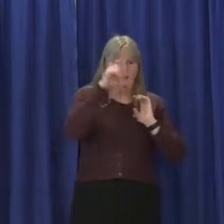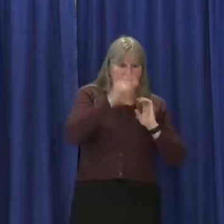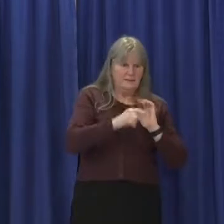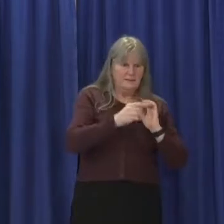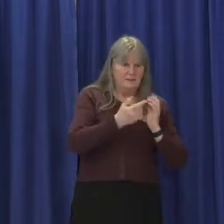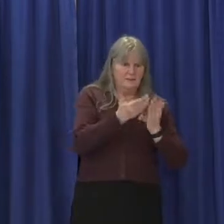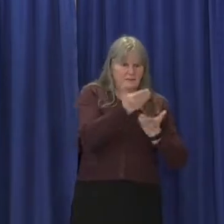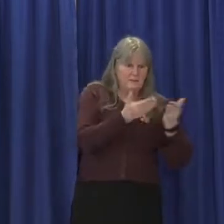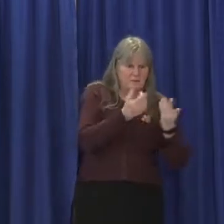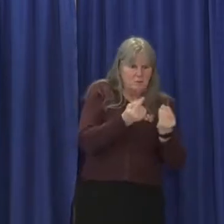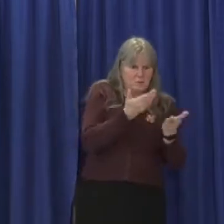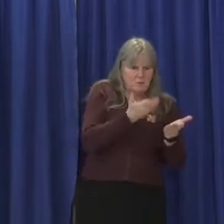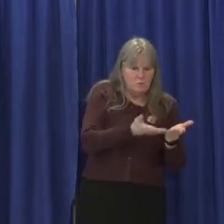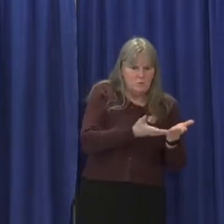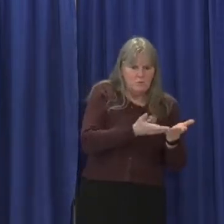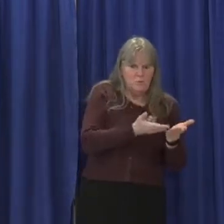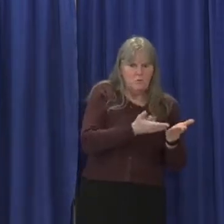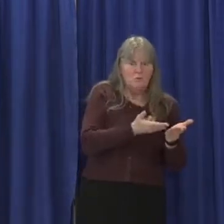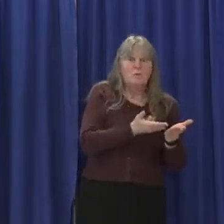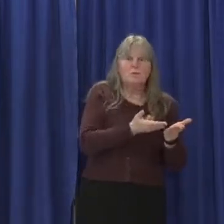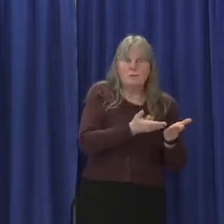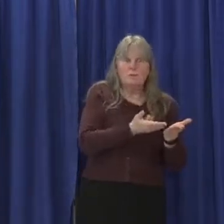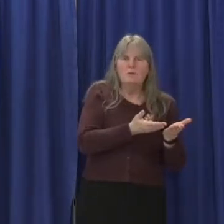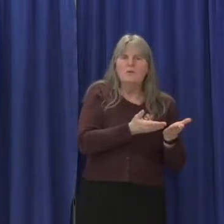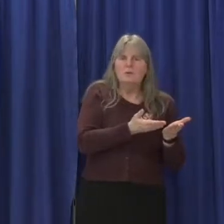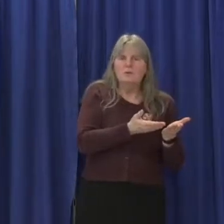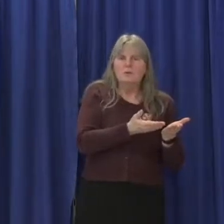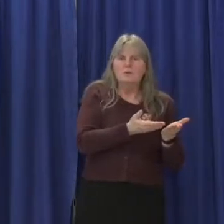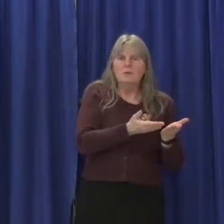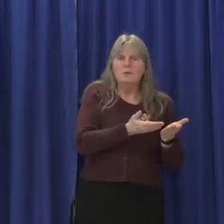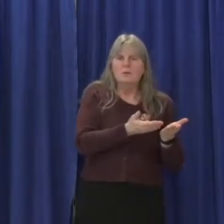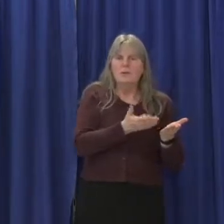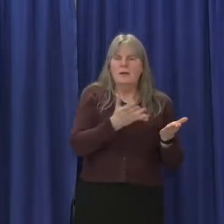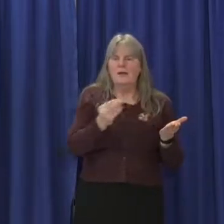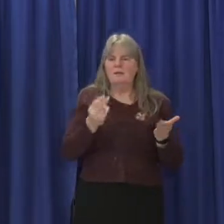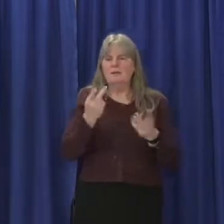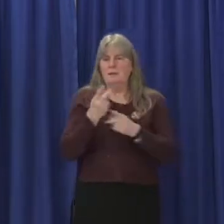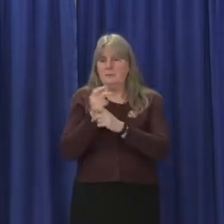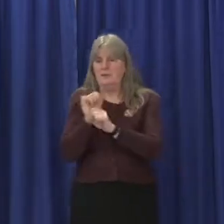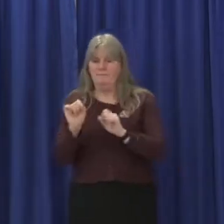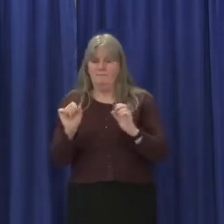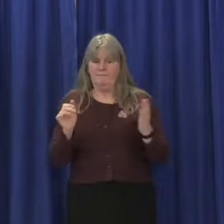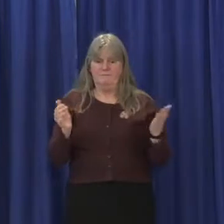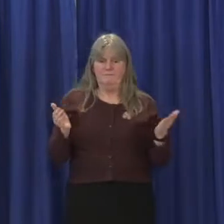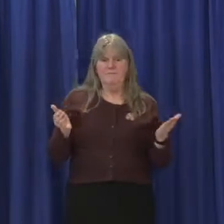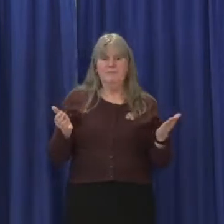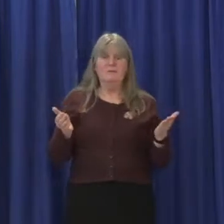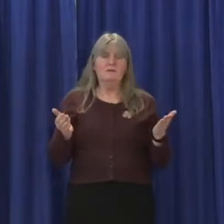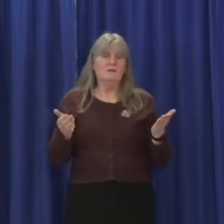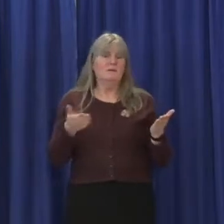necessary, going. This includes supports for